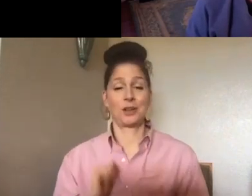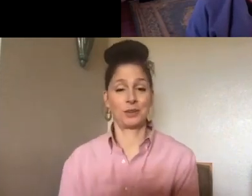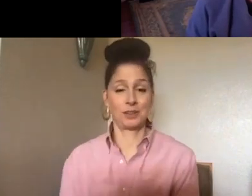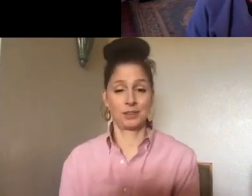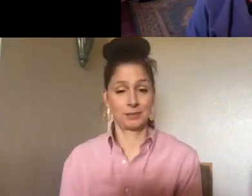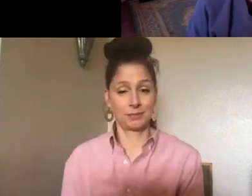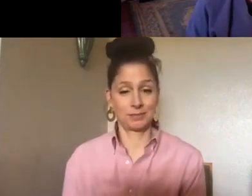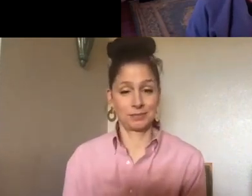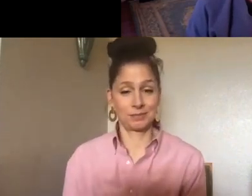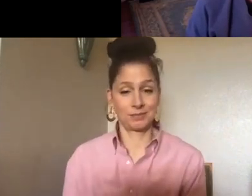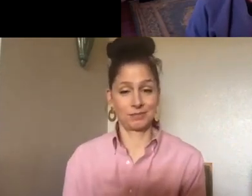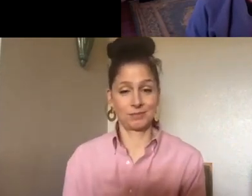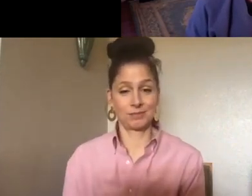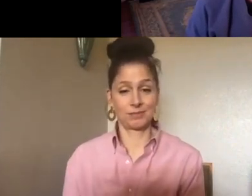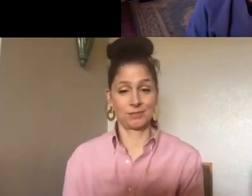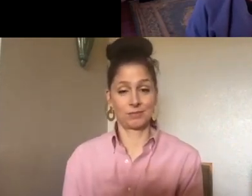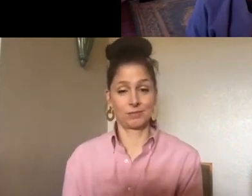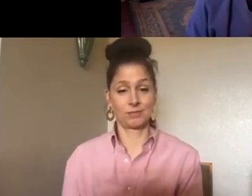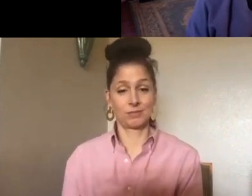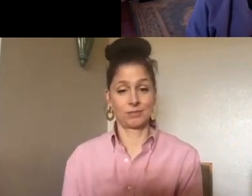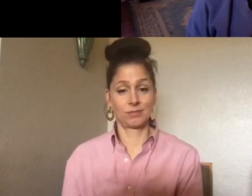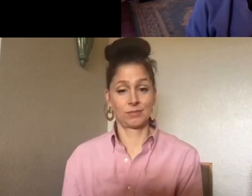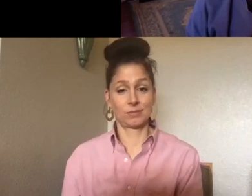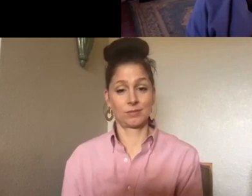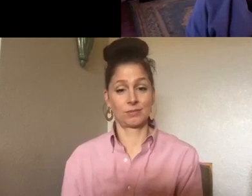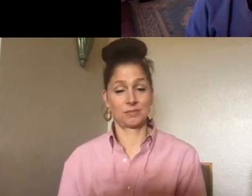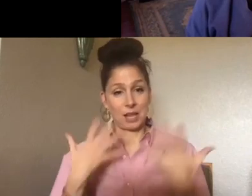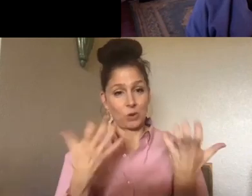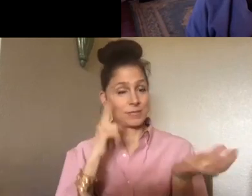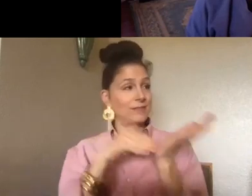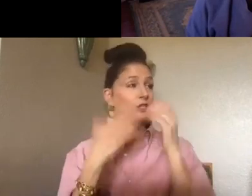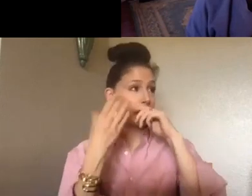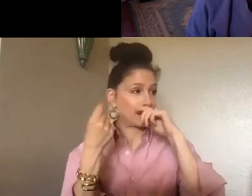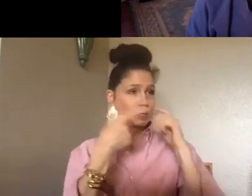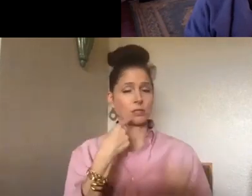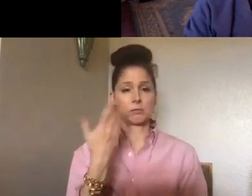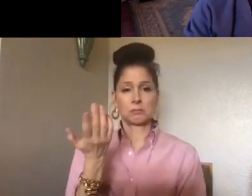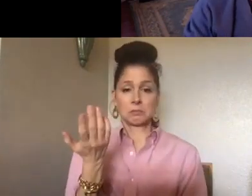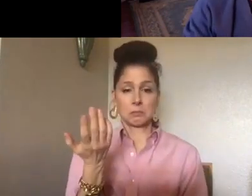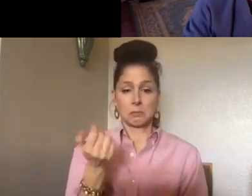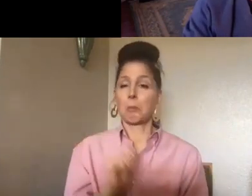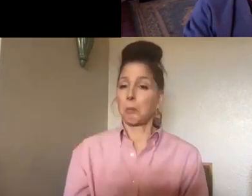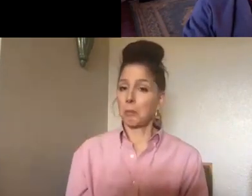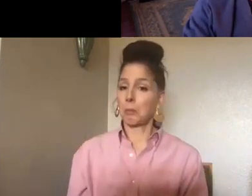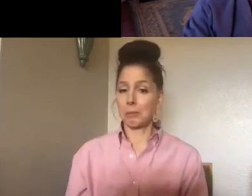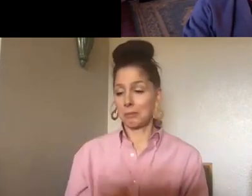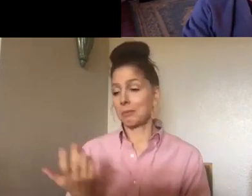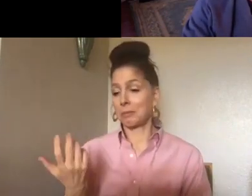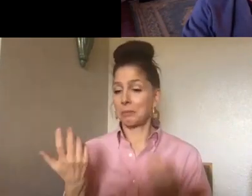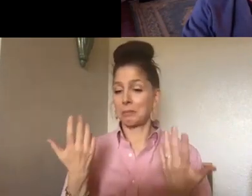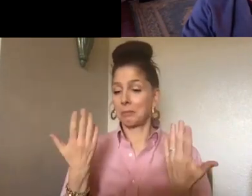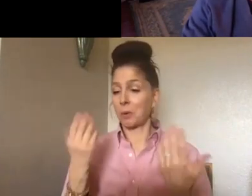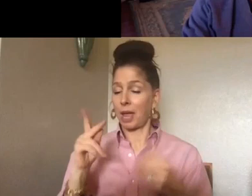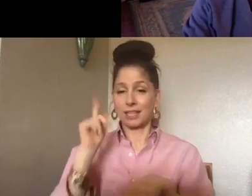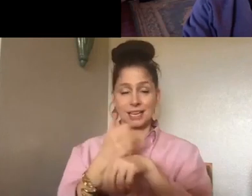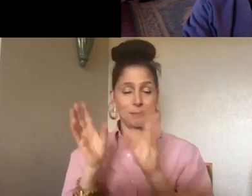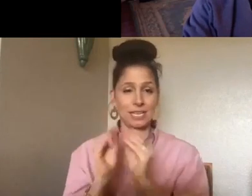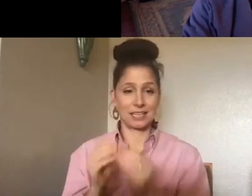show. And I want to be a doctor." And she said, "Okay, let's set up a